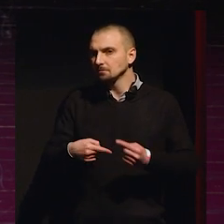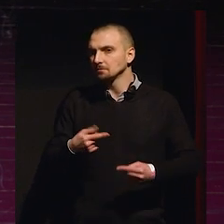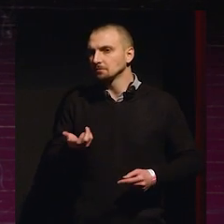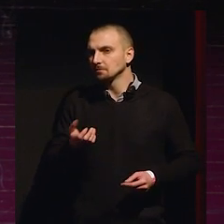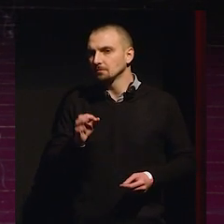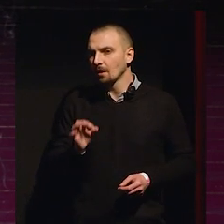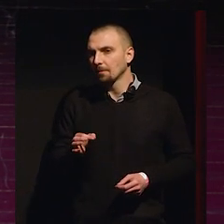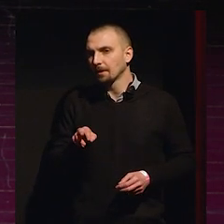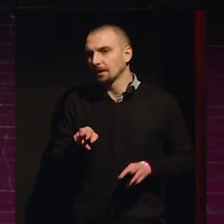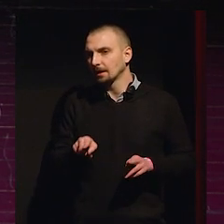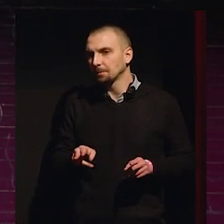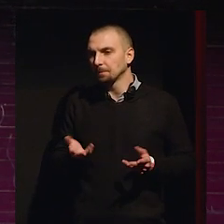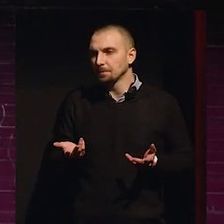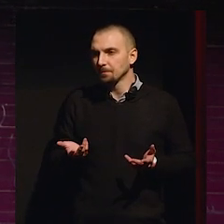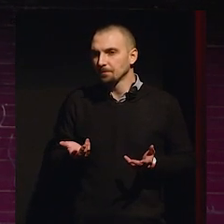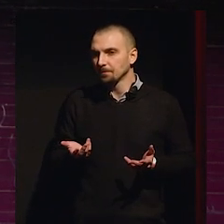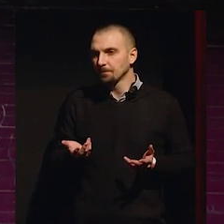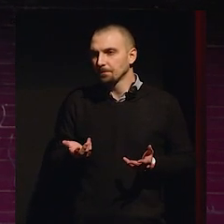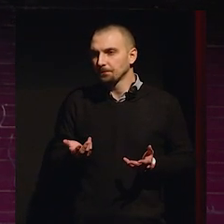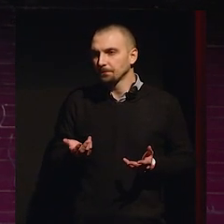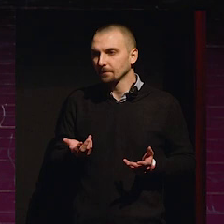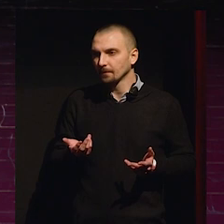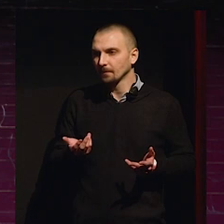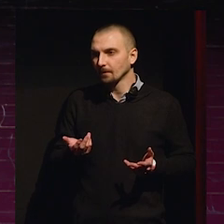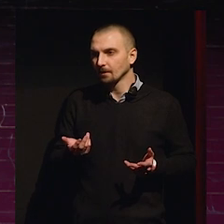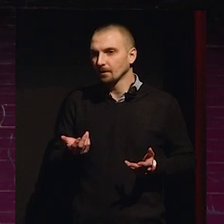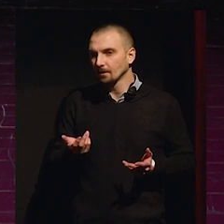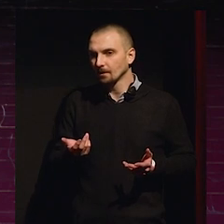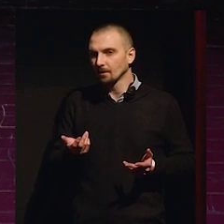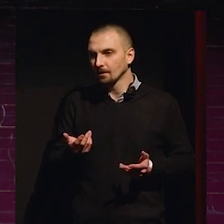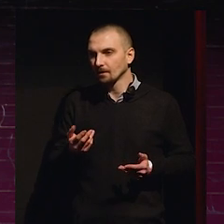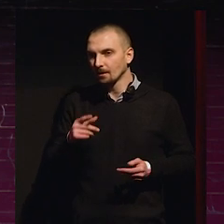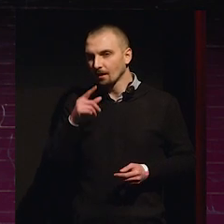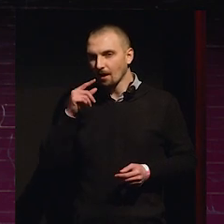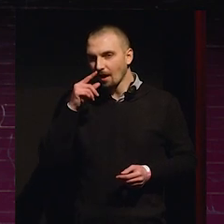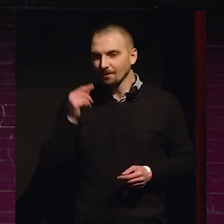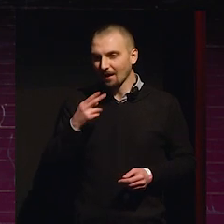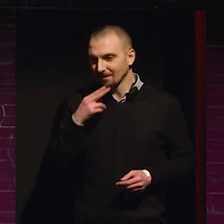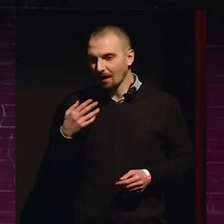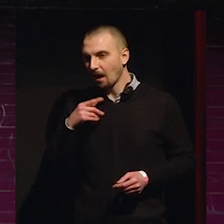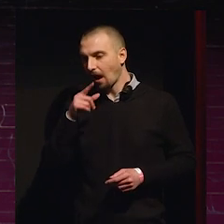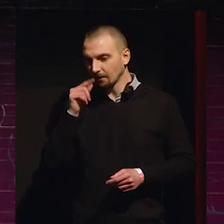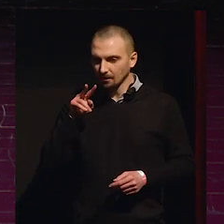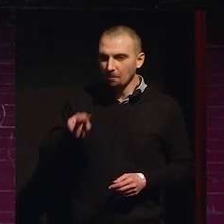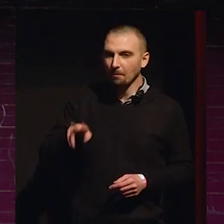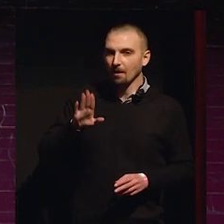you are a woman with interest in a certain subject, and a man noticed you, and he is constantly trying